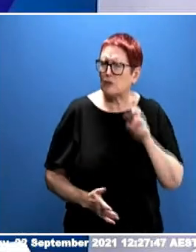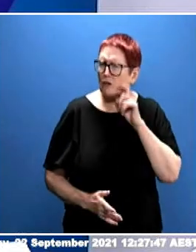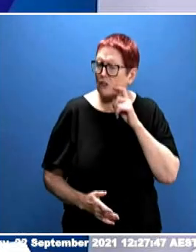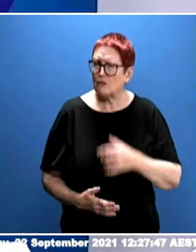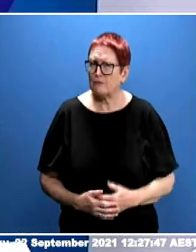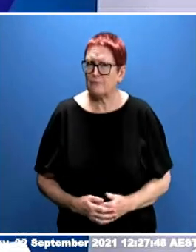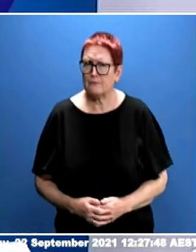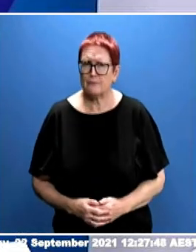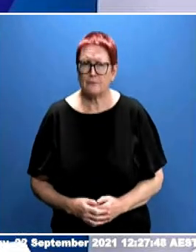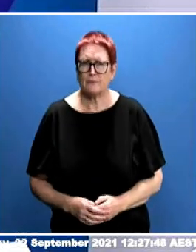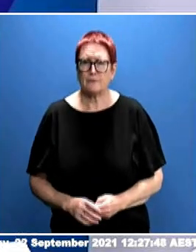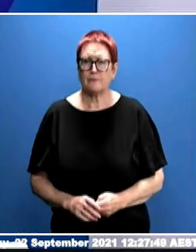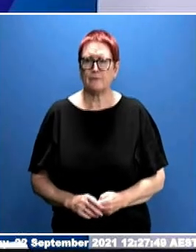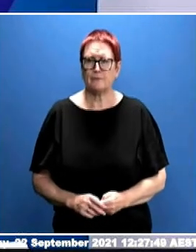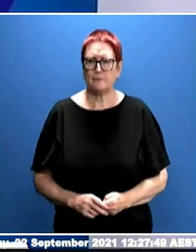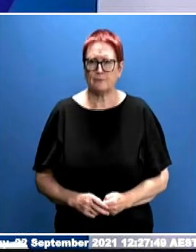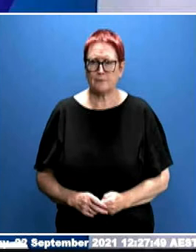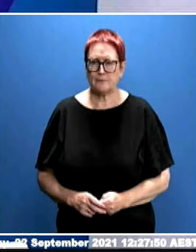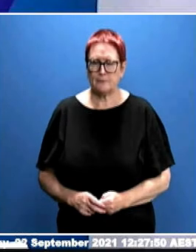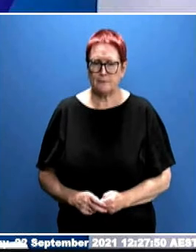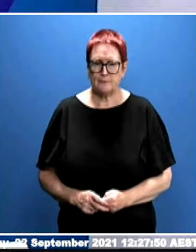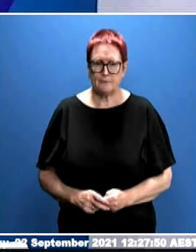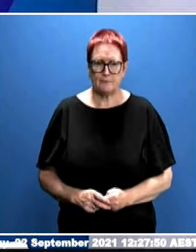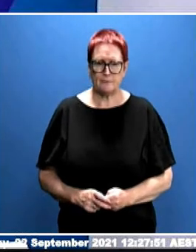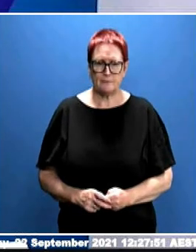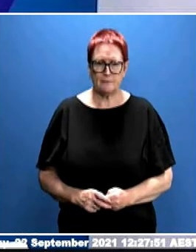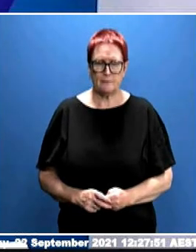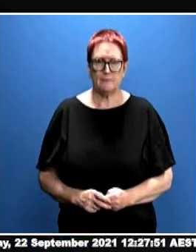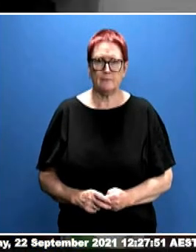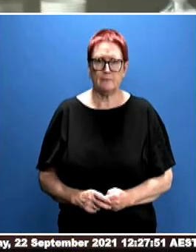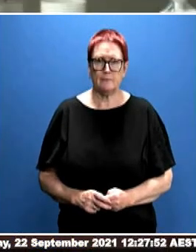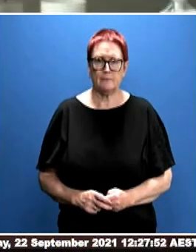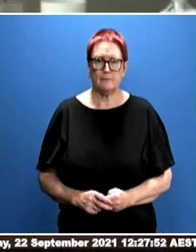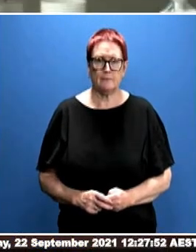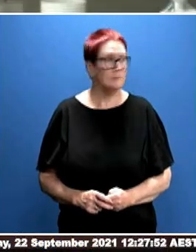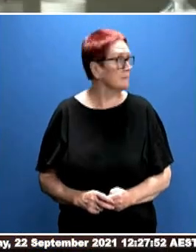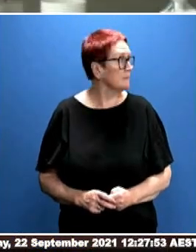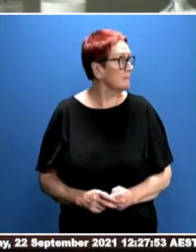All right, no doubt all will be revealed. Chair, might I be able to assist in that regard.